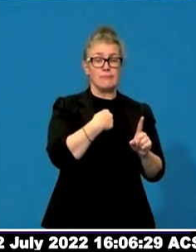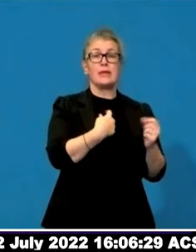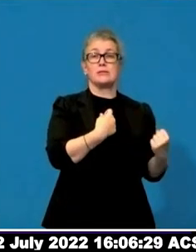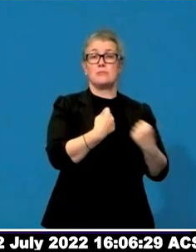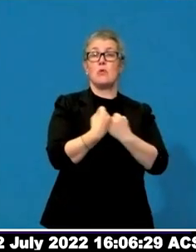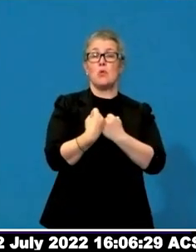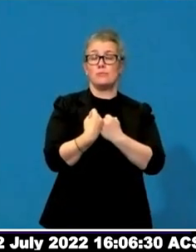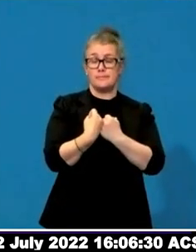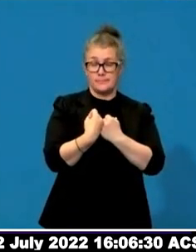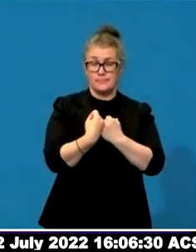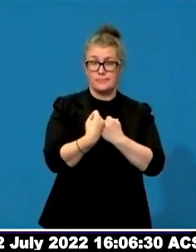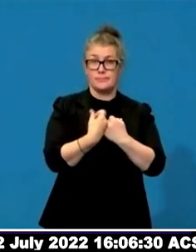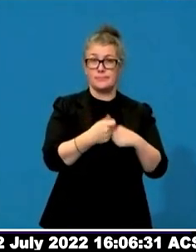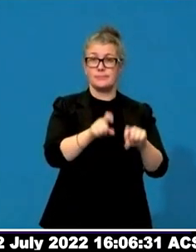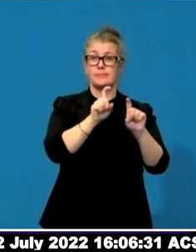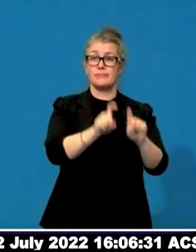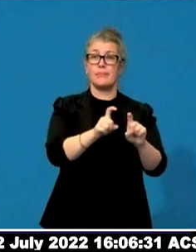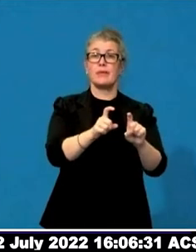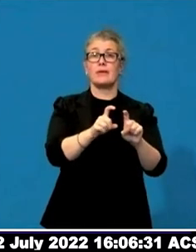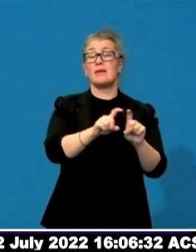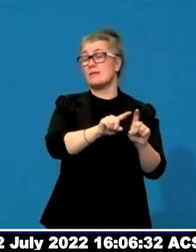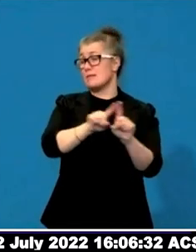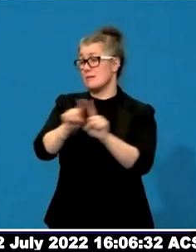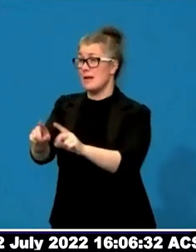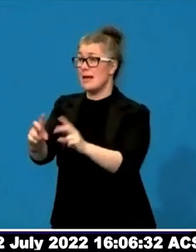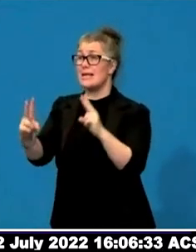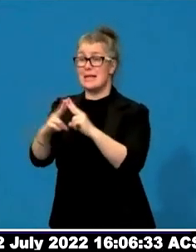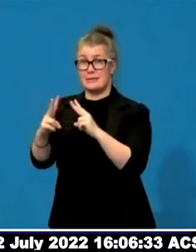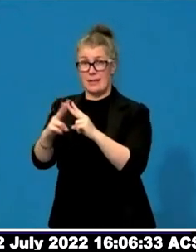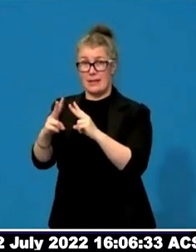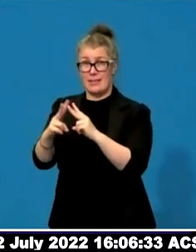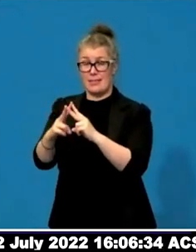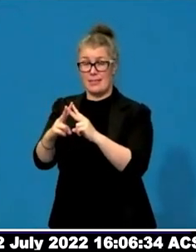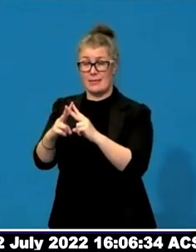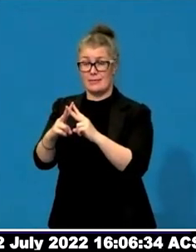Then we stayed in Townsville for - until November.